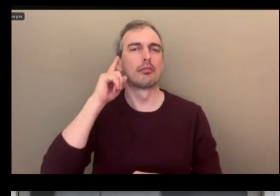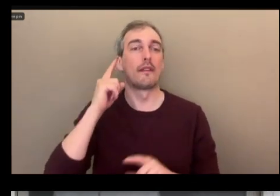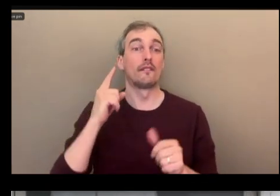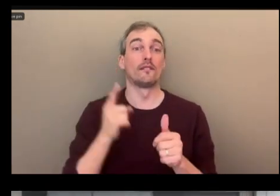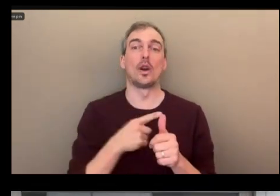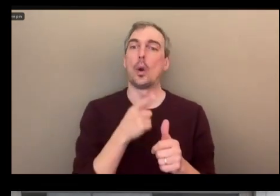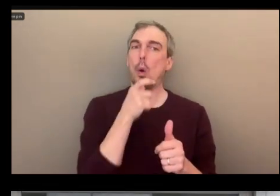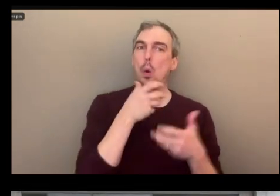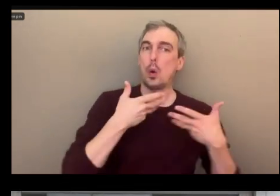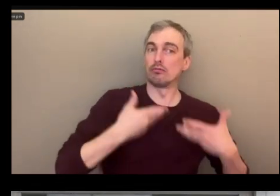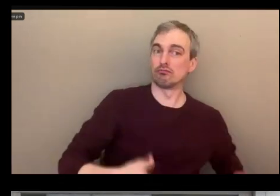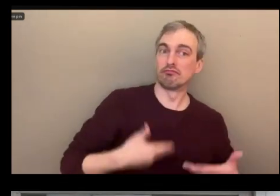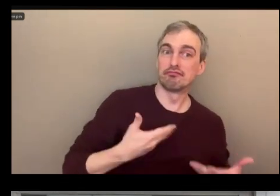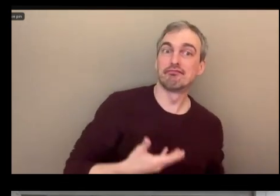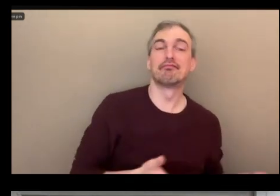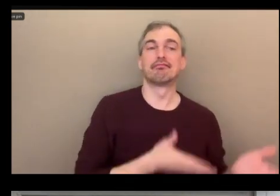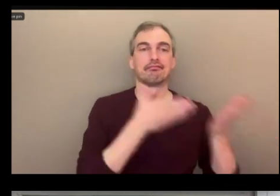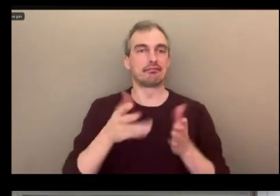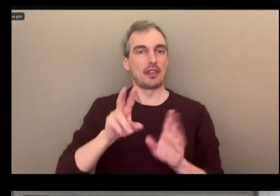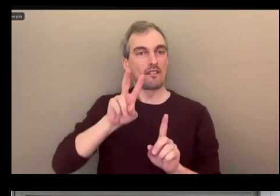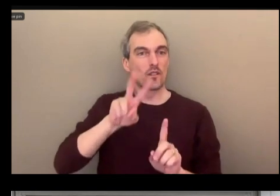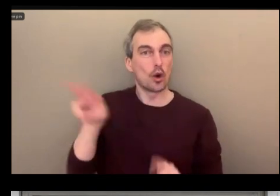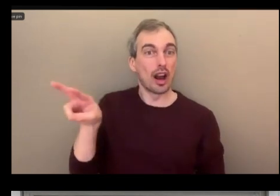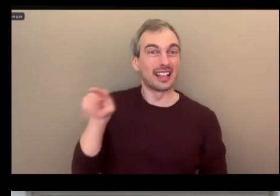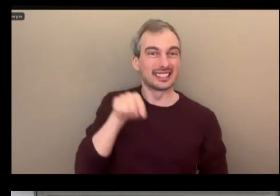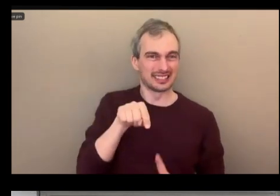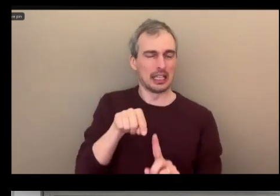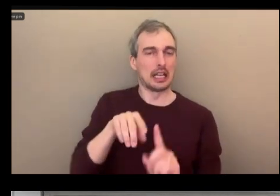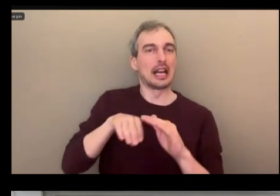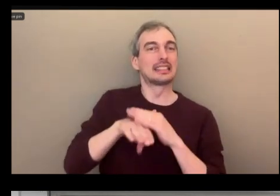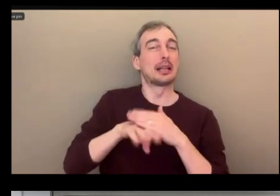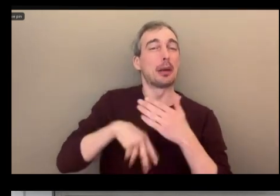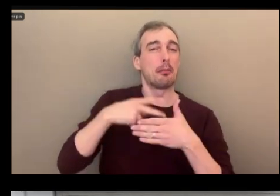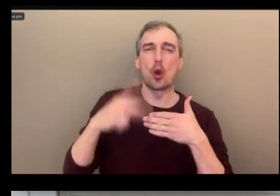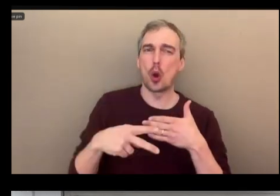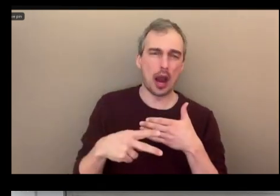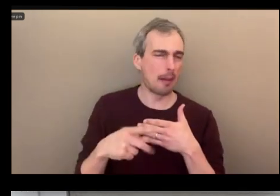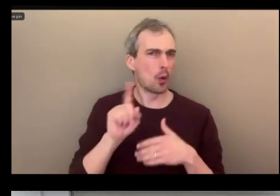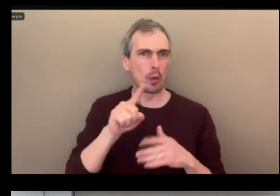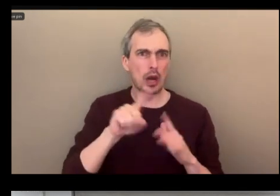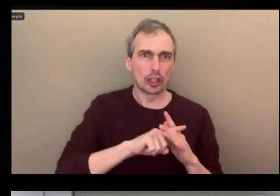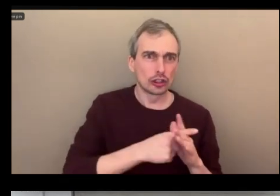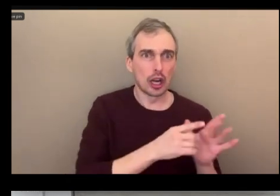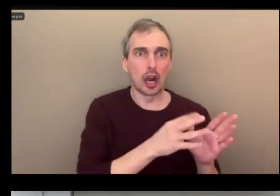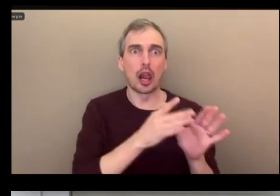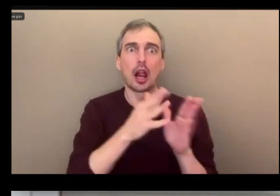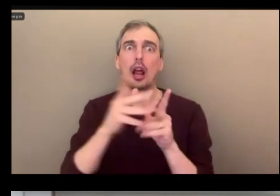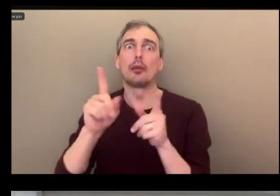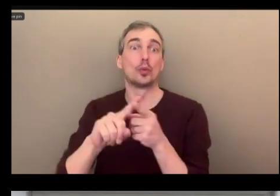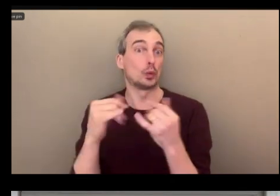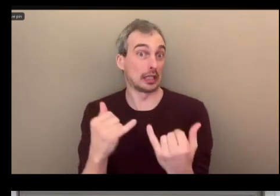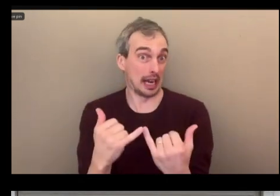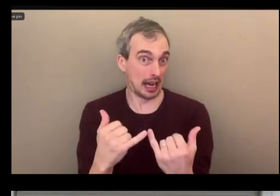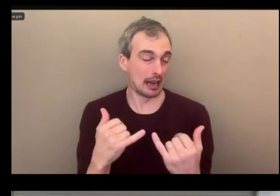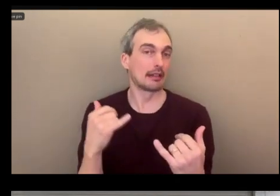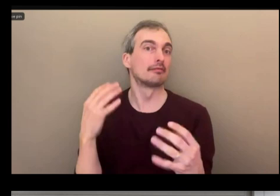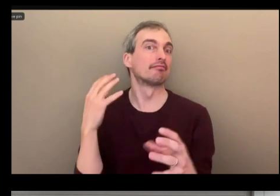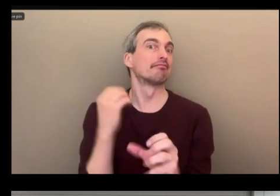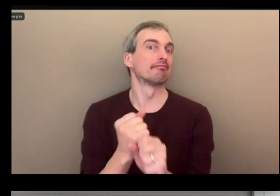A little bit of history of how we started, where we're at today, and then obviously we're gonna go into our technology and innovation lab that I'm really